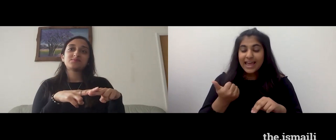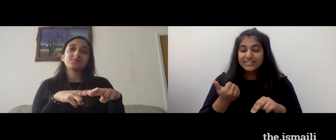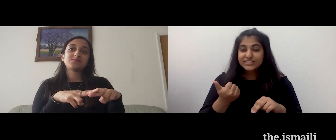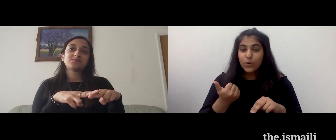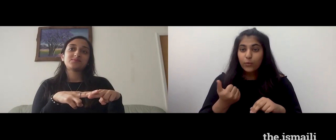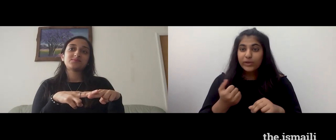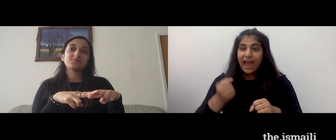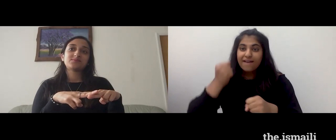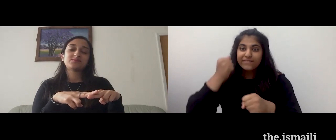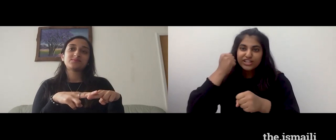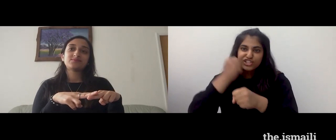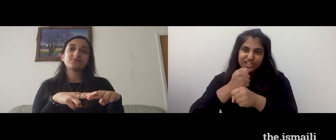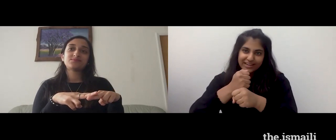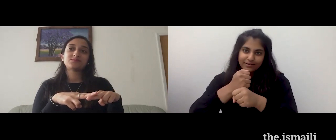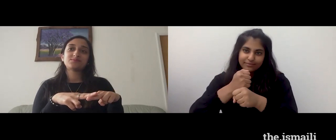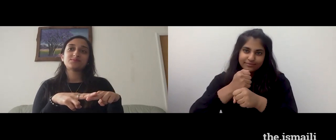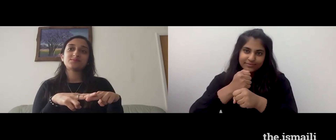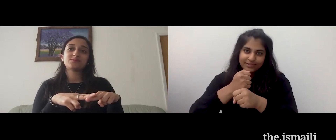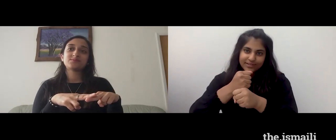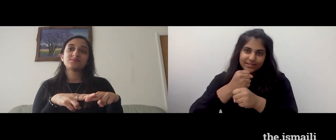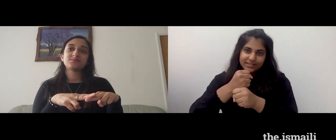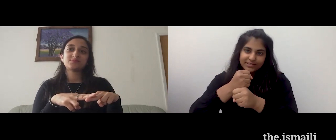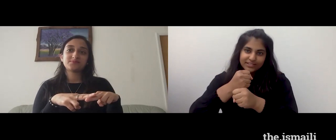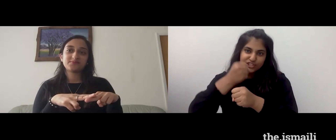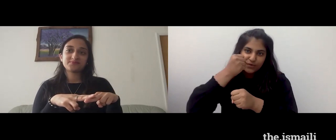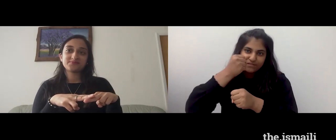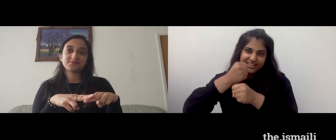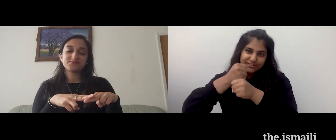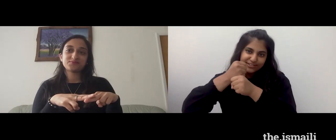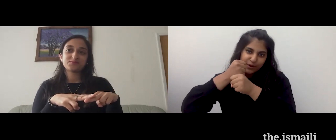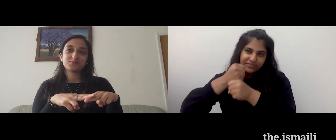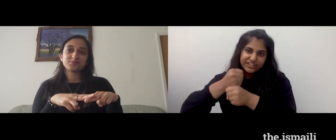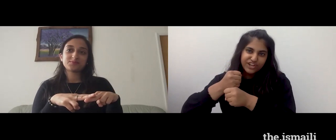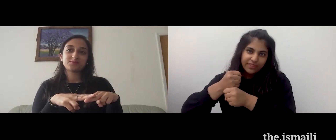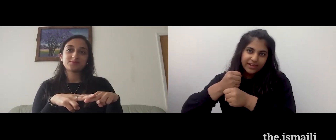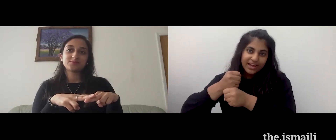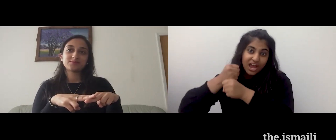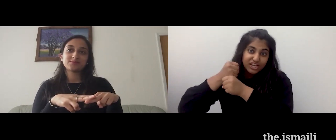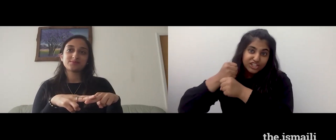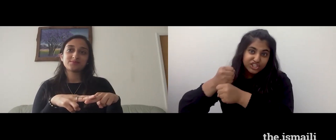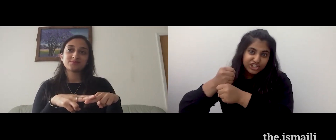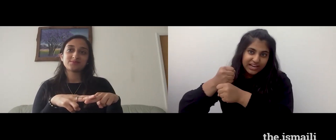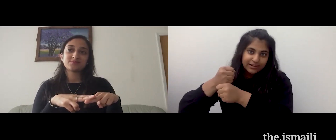Next, we have “G”. Two fists on top of each other. “G”